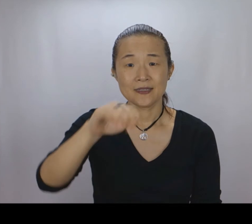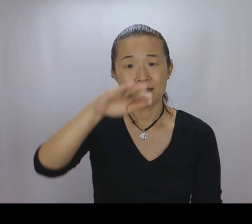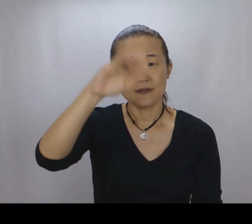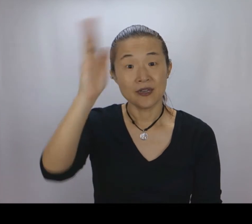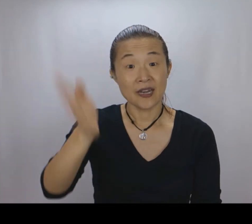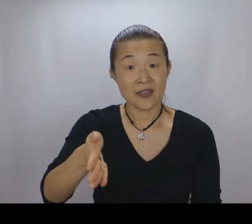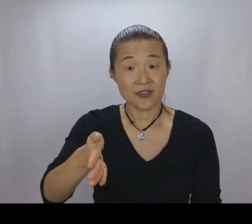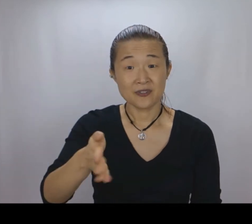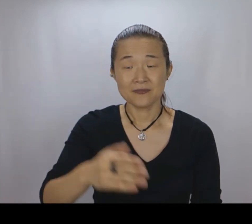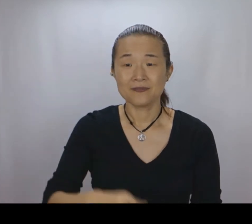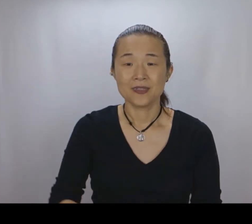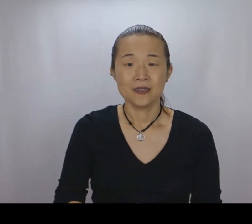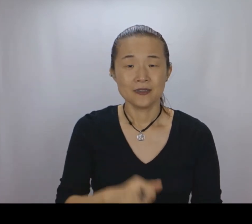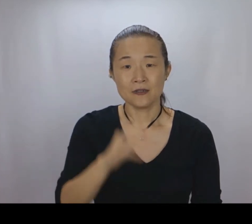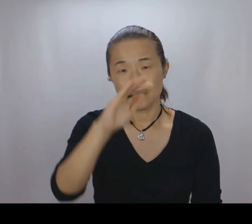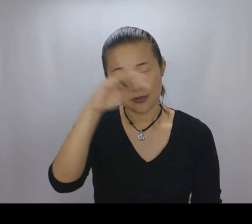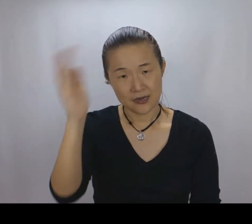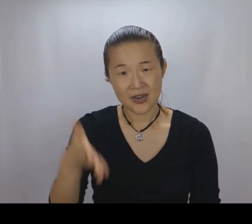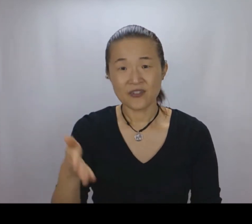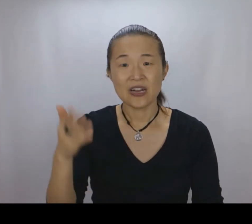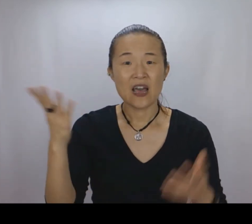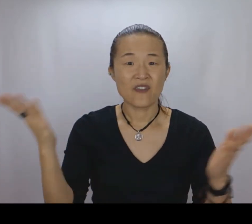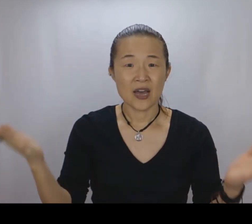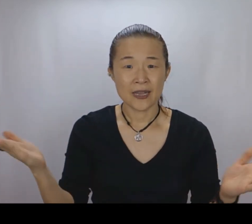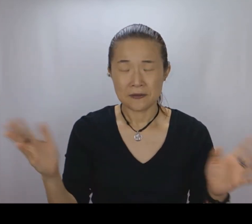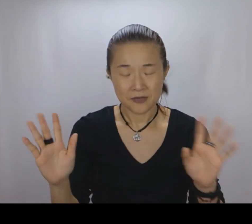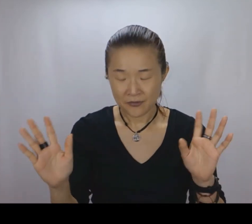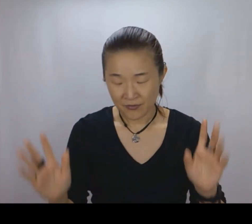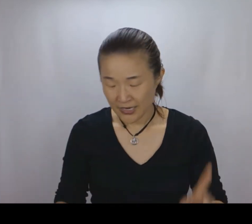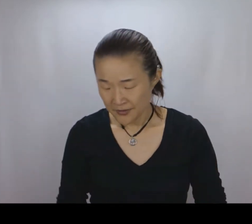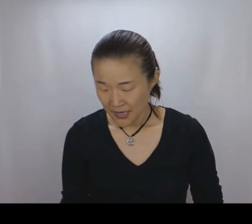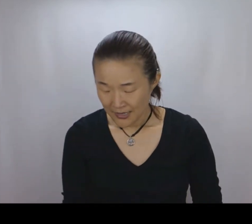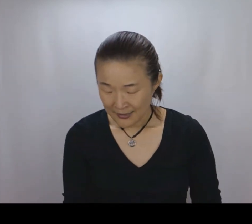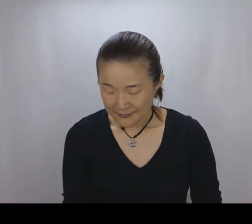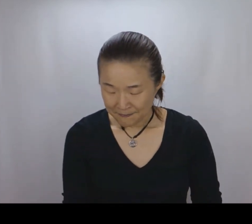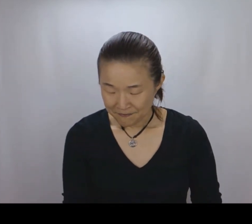And so, never. You know, never have I ... never mind.